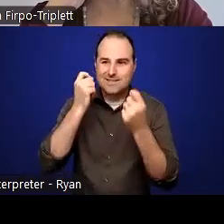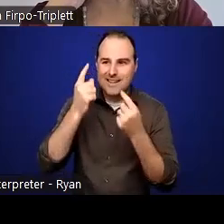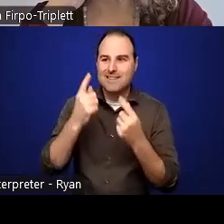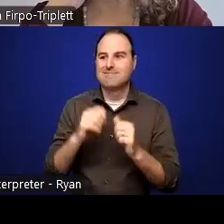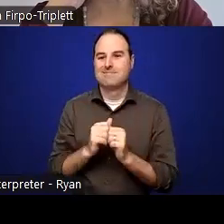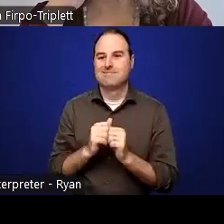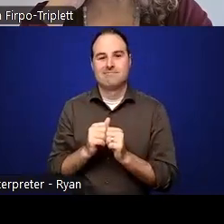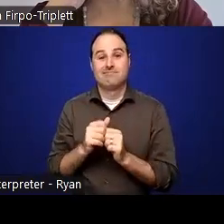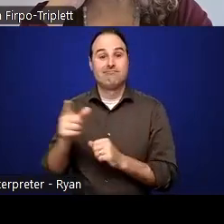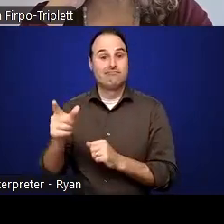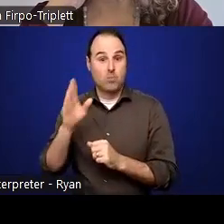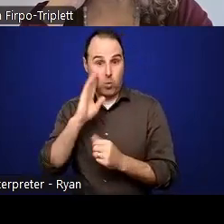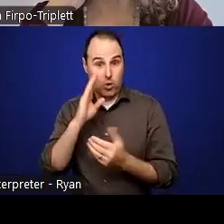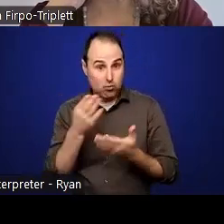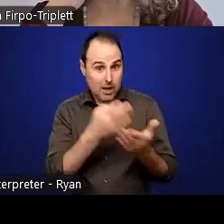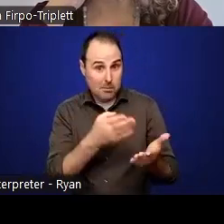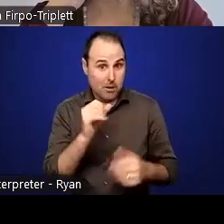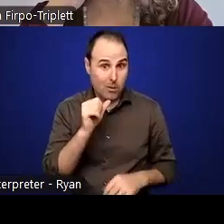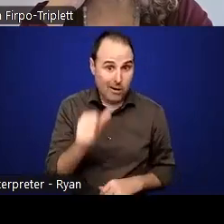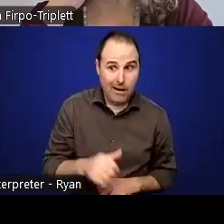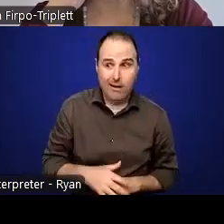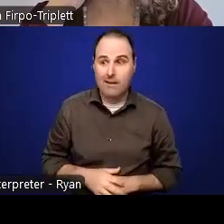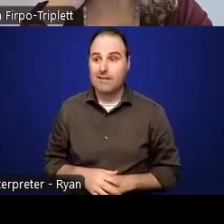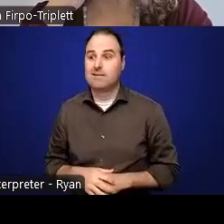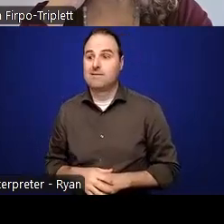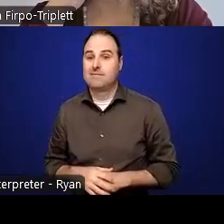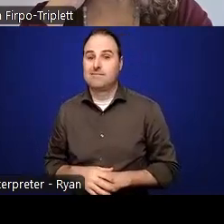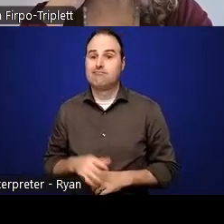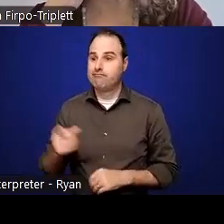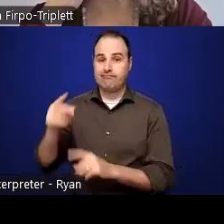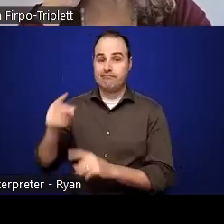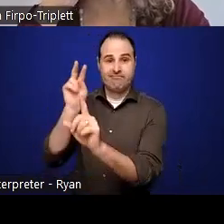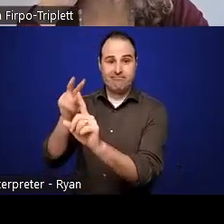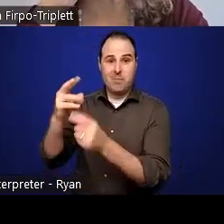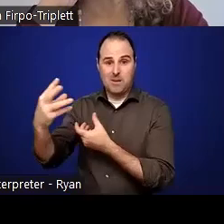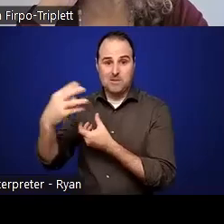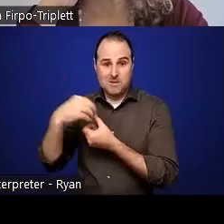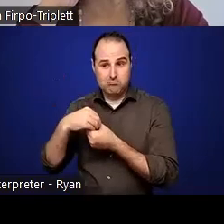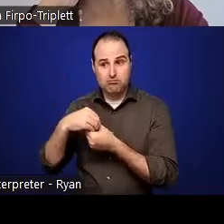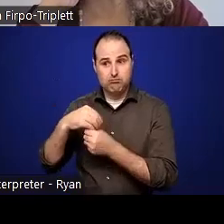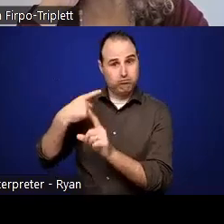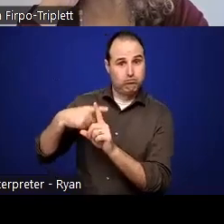recommendation, a favorable depiction of autism, as well as the usefulness of the shareables and